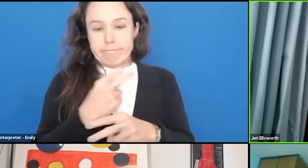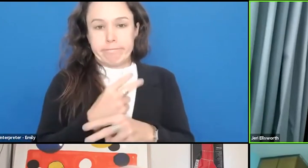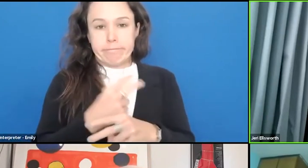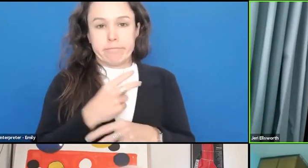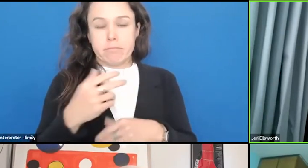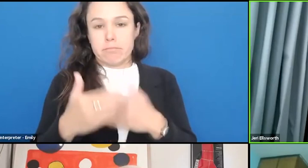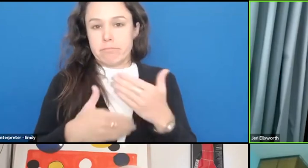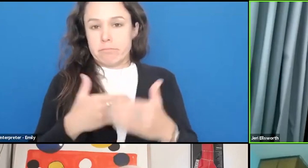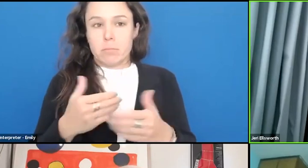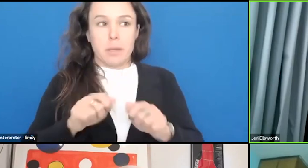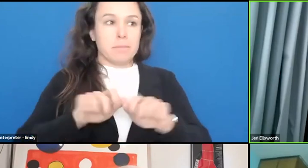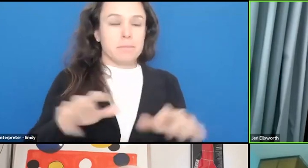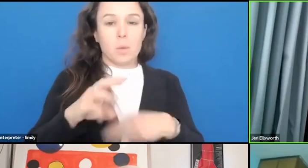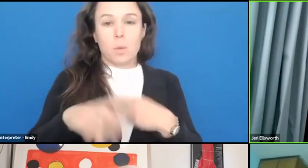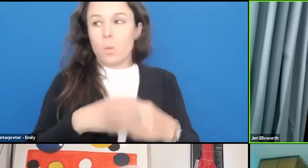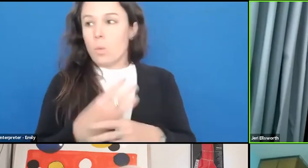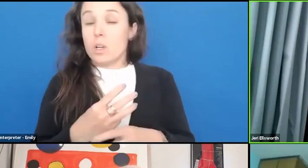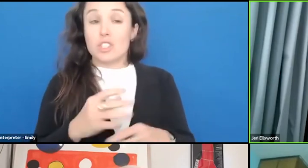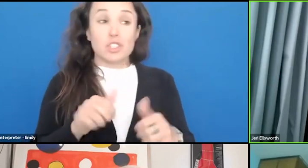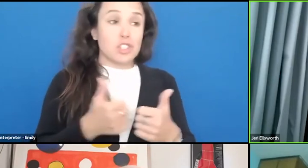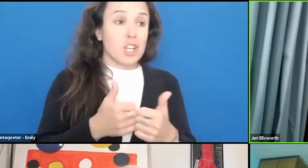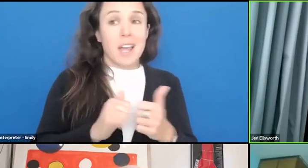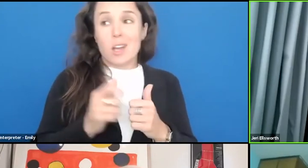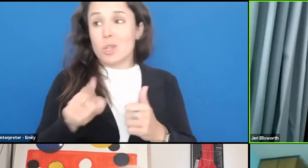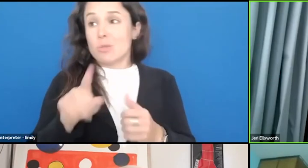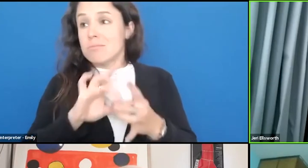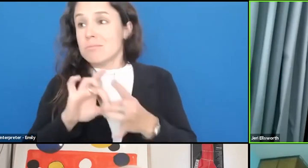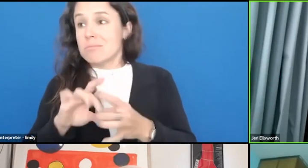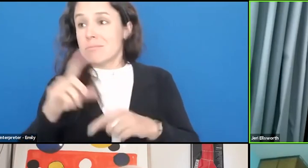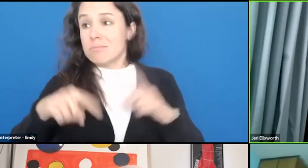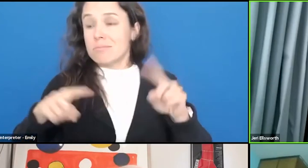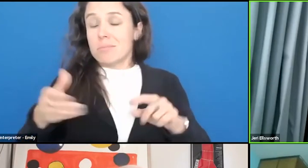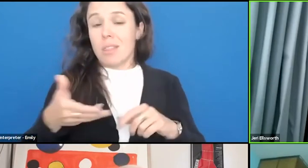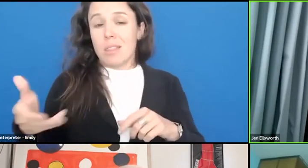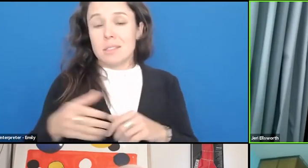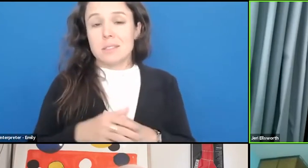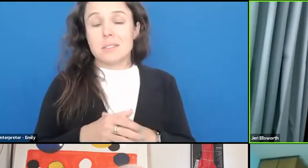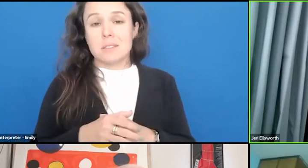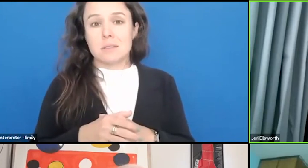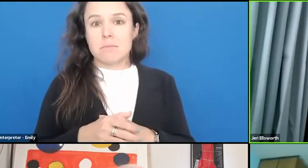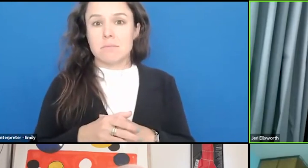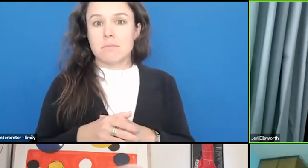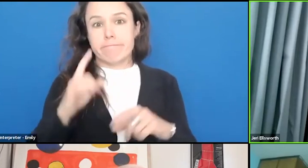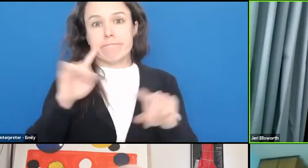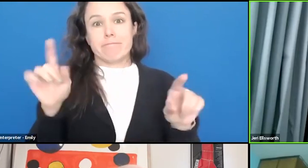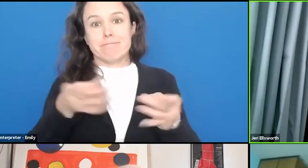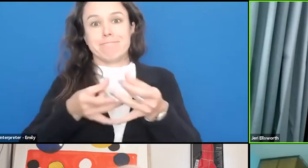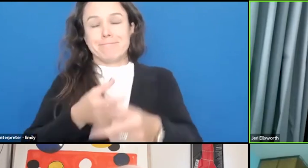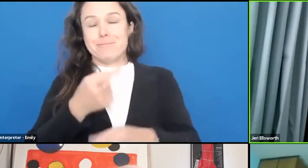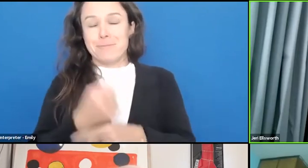challenges, how do you connect all of these things you know, in an efficient way you know, when